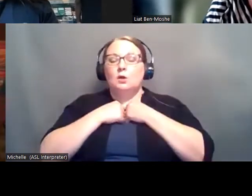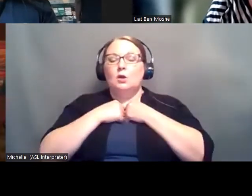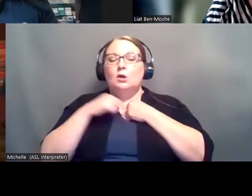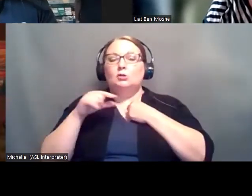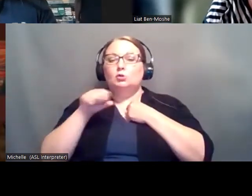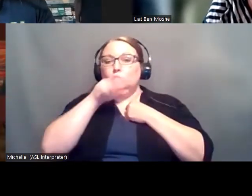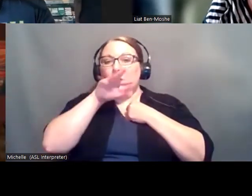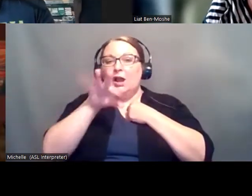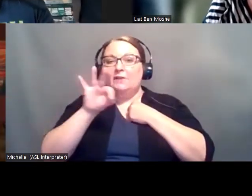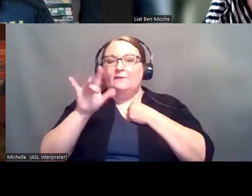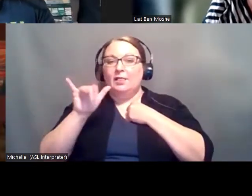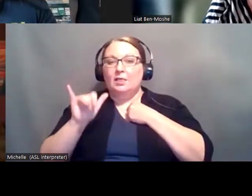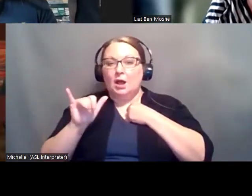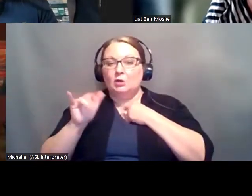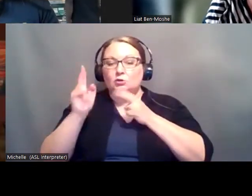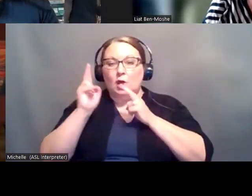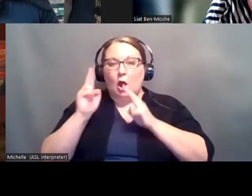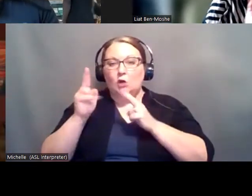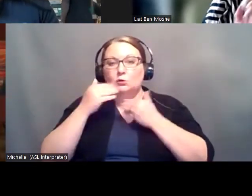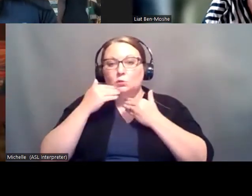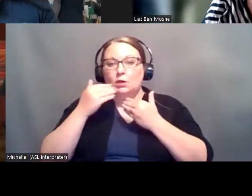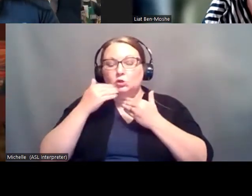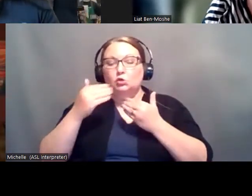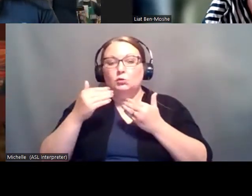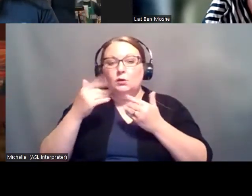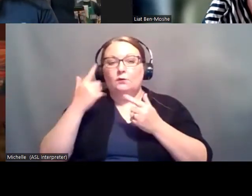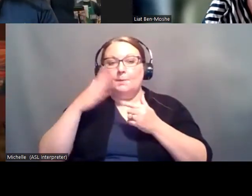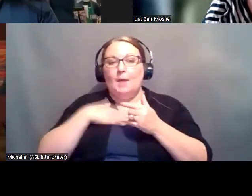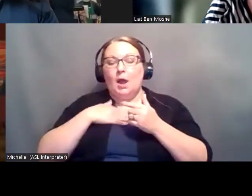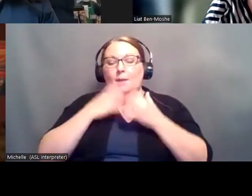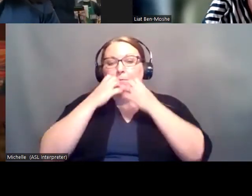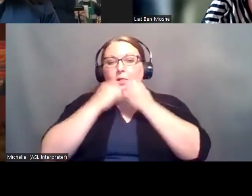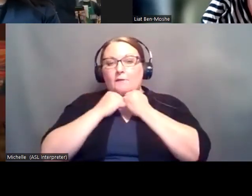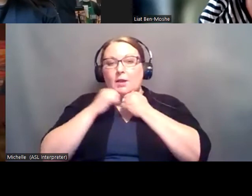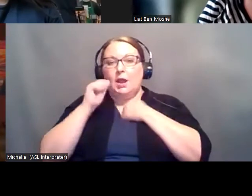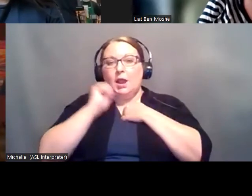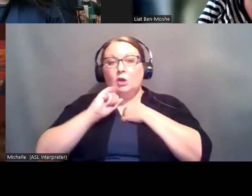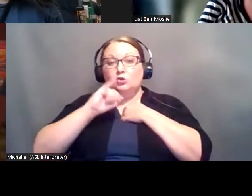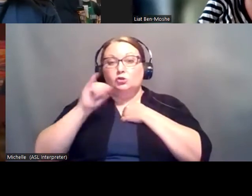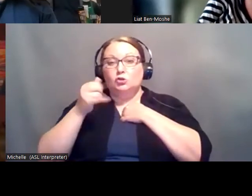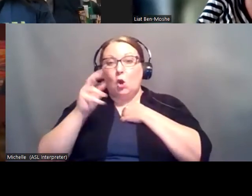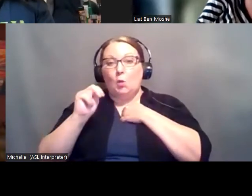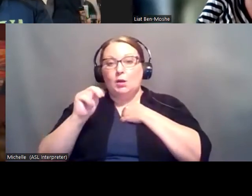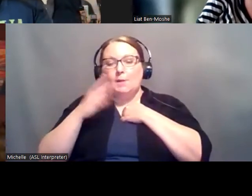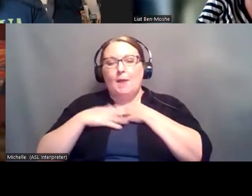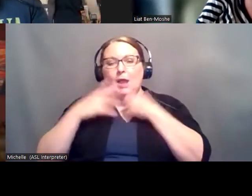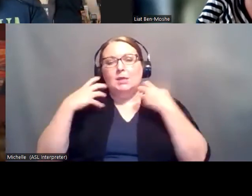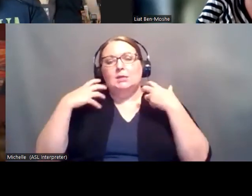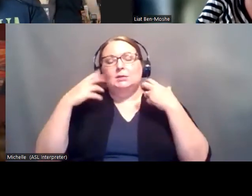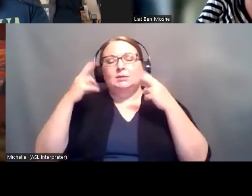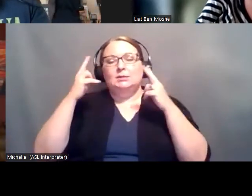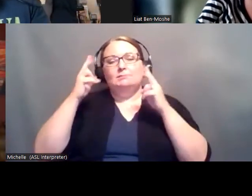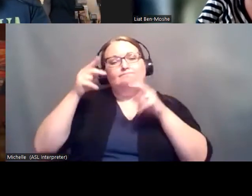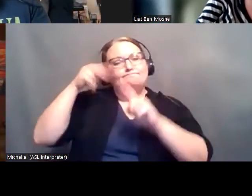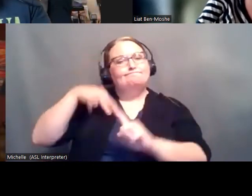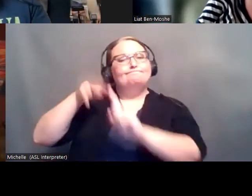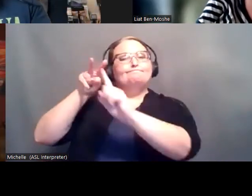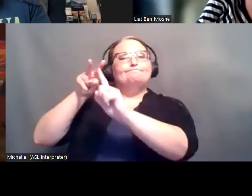in honor and in gratitude for my beloved Aunt Joan who was my hero. And I'm joining you today in respectful,